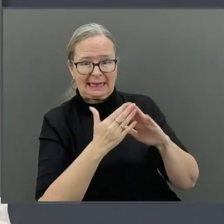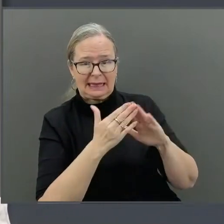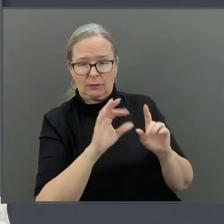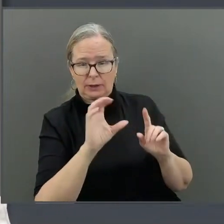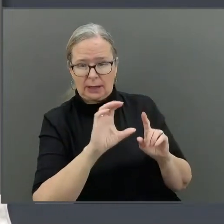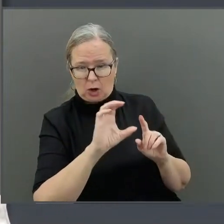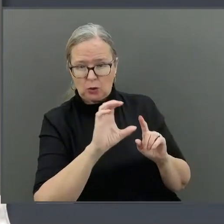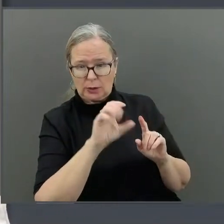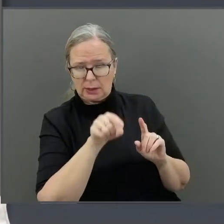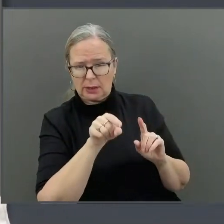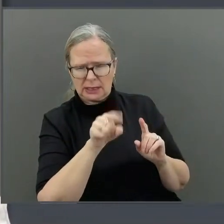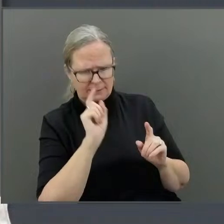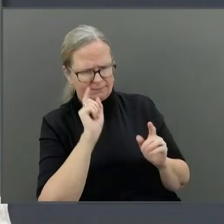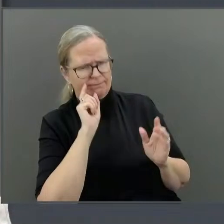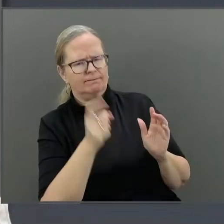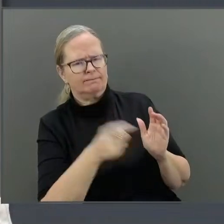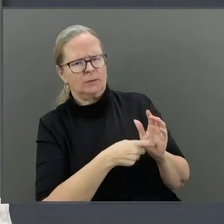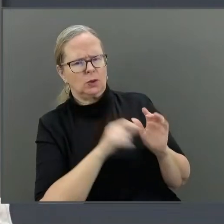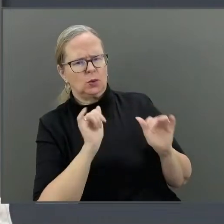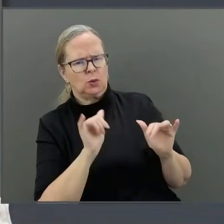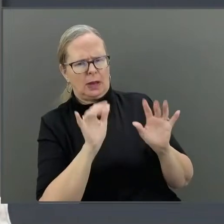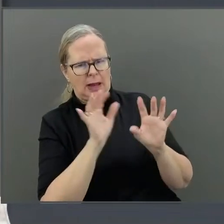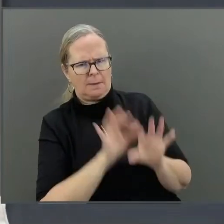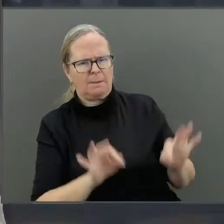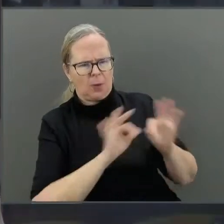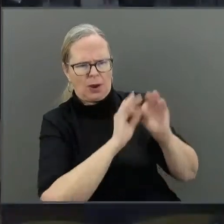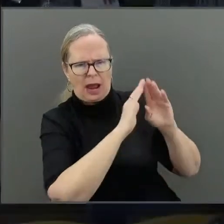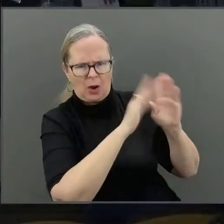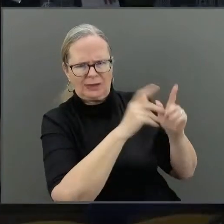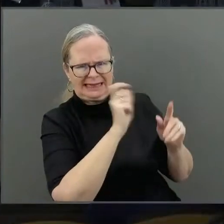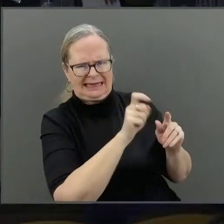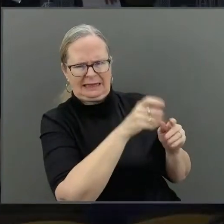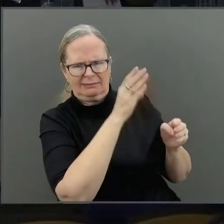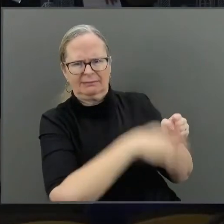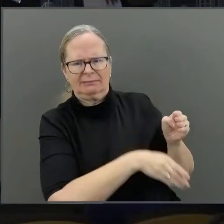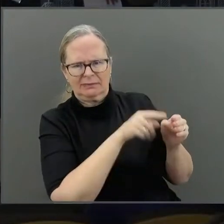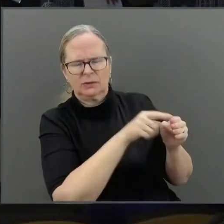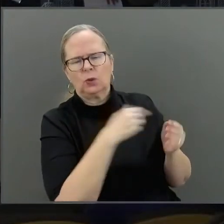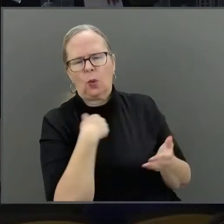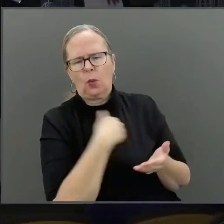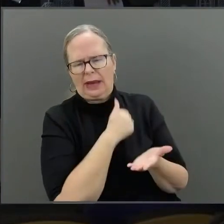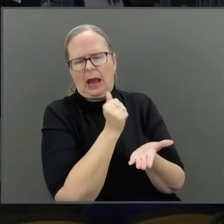with it and we continue to make investments in that regard thank you mayor any final questions